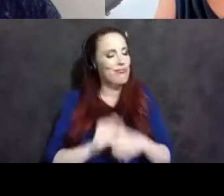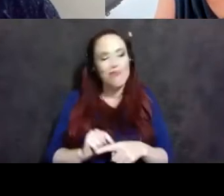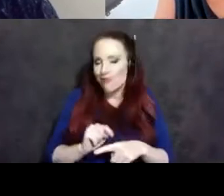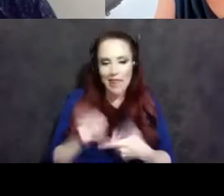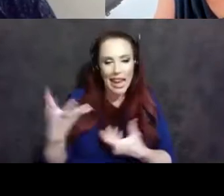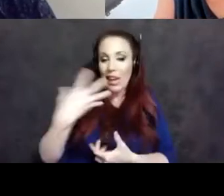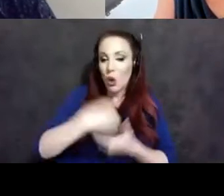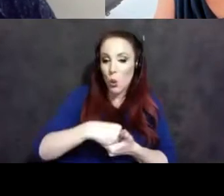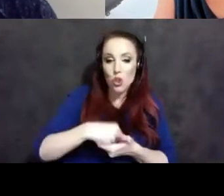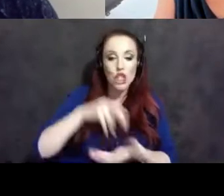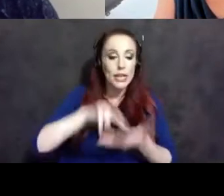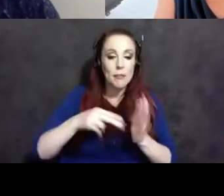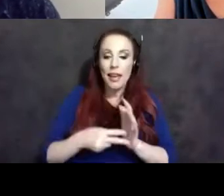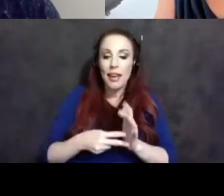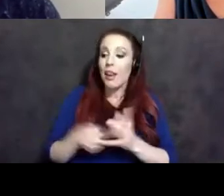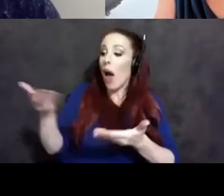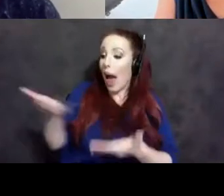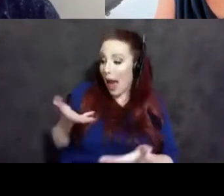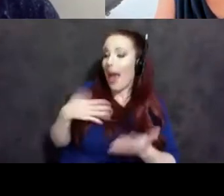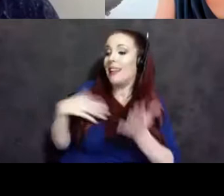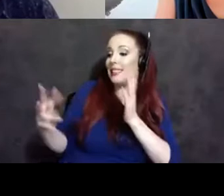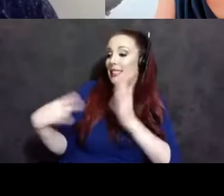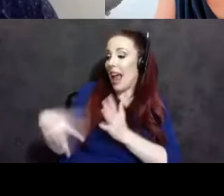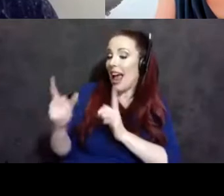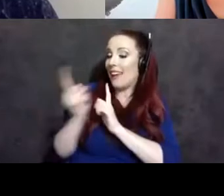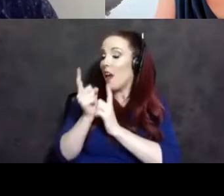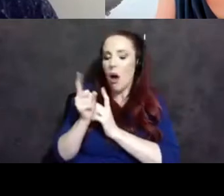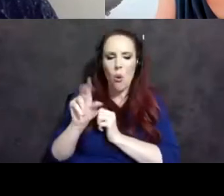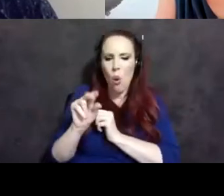Not just being asked to dance, but also giving and sharing your power.